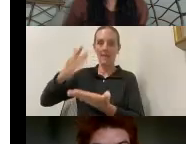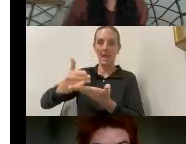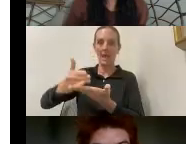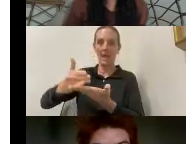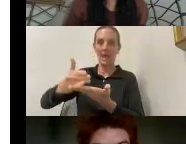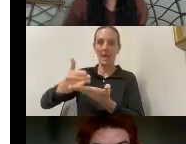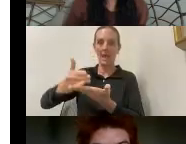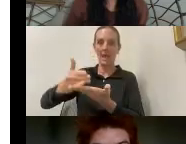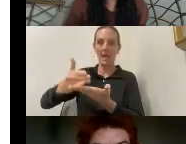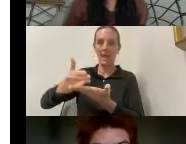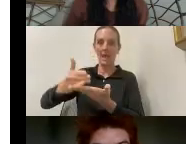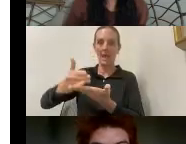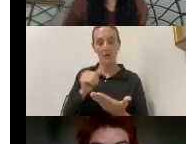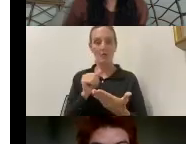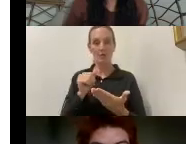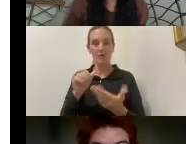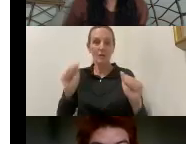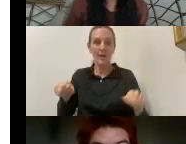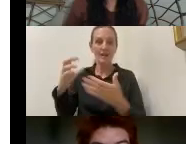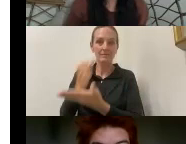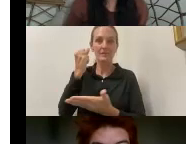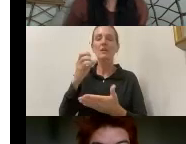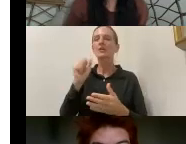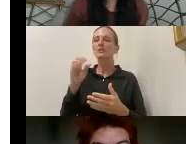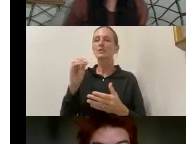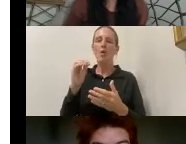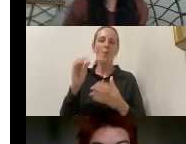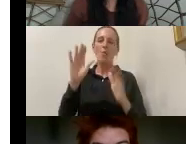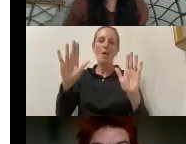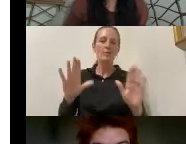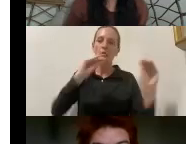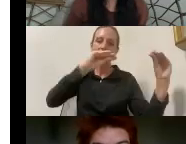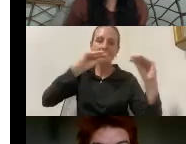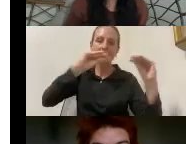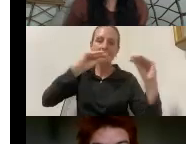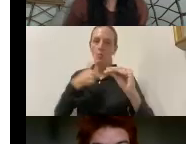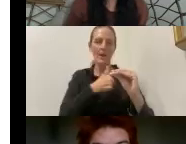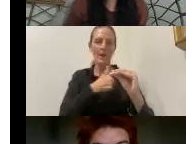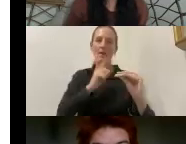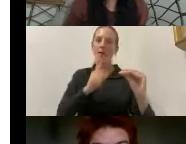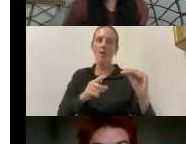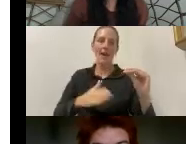Very valuable teachings that our community is always happy to share with anyone willing to listen.